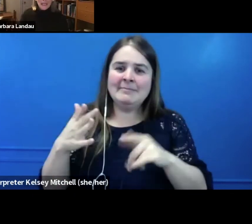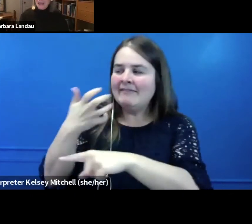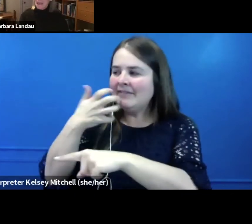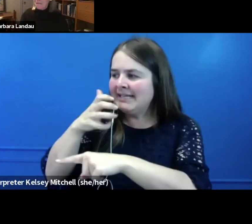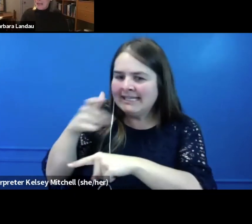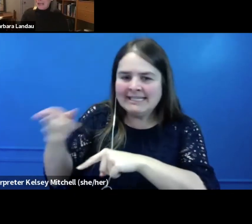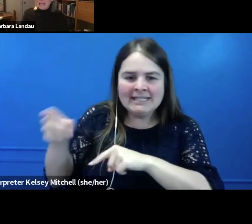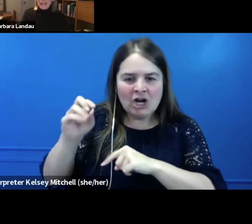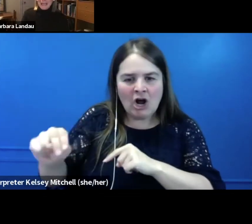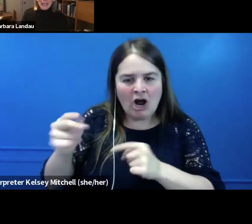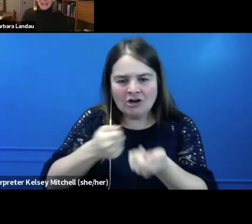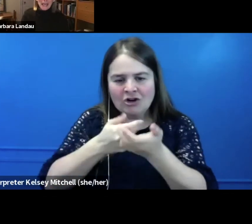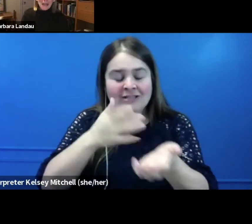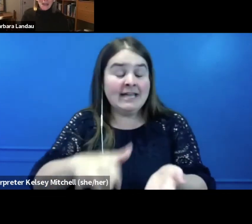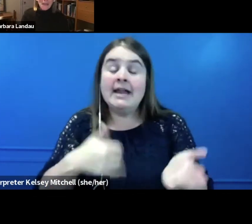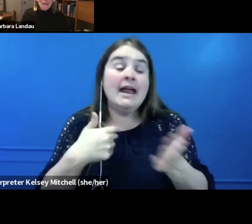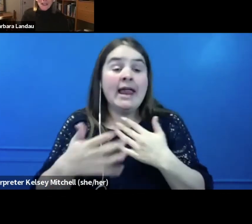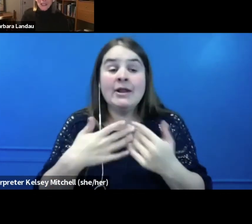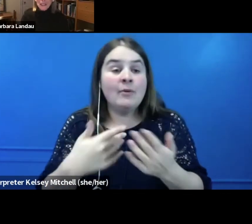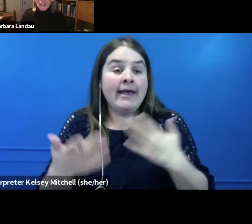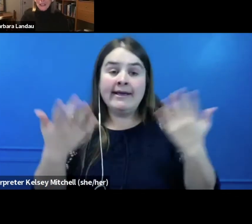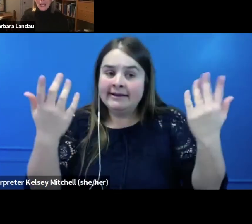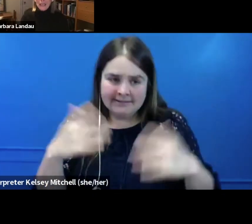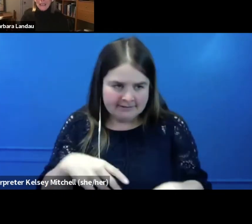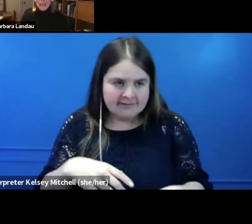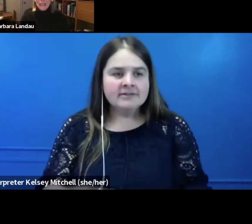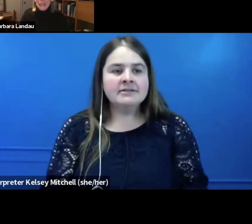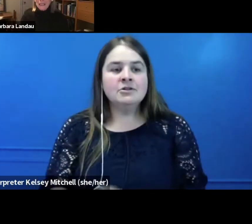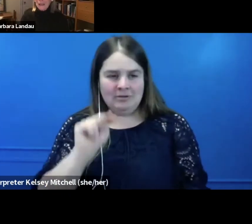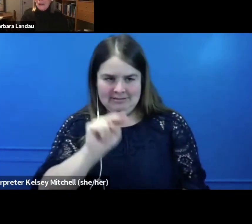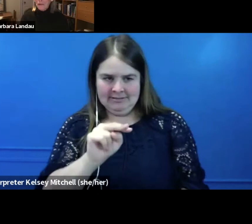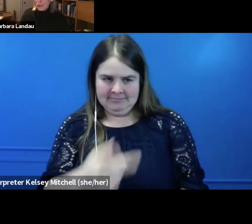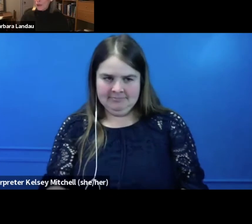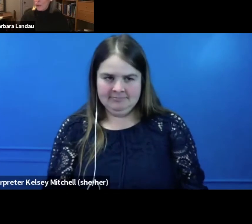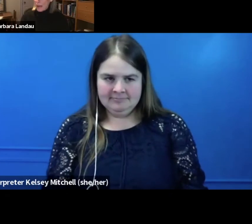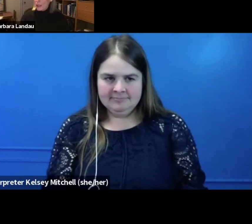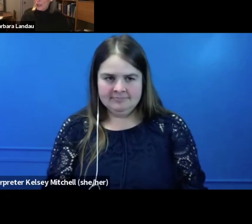um in any case the first thing to look